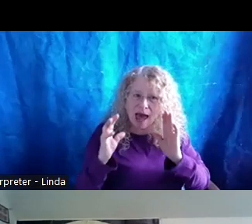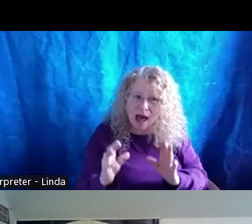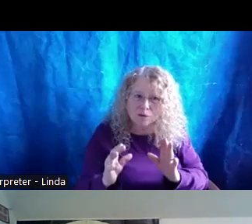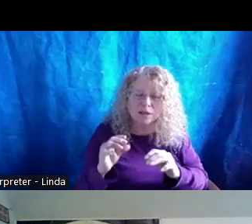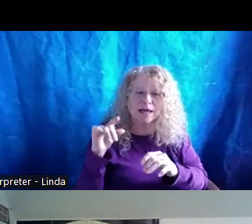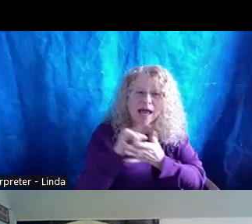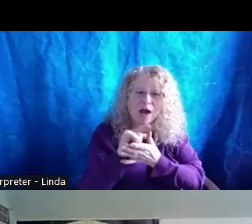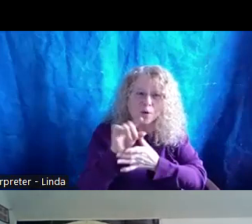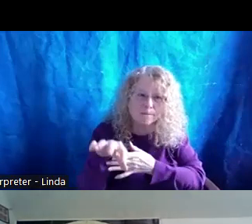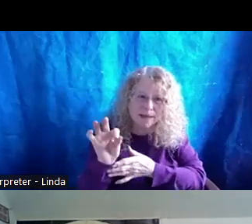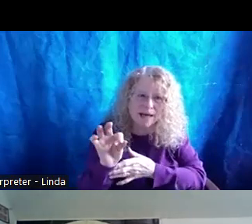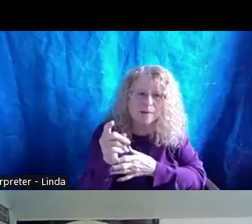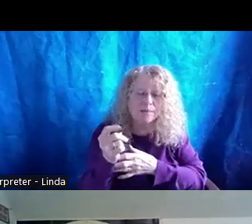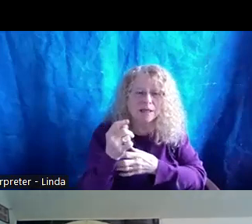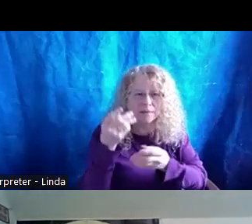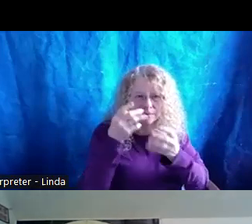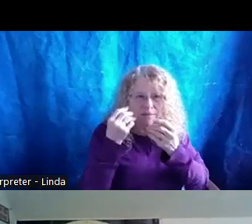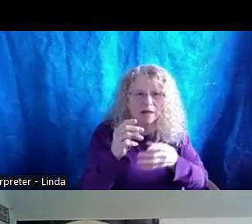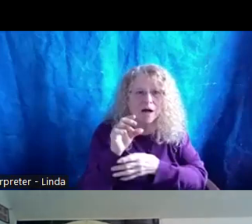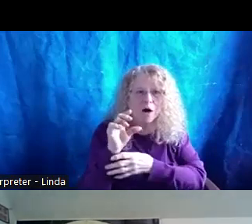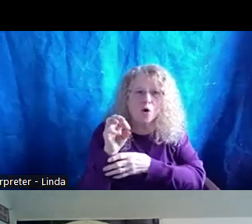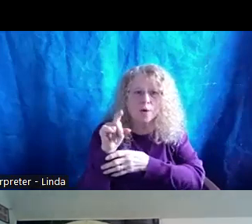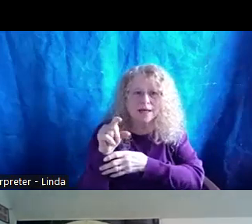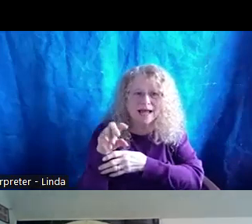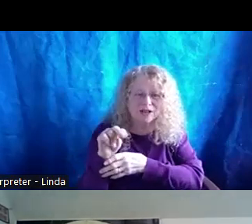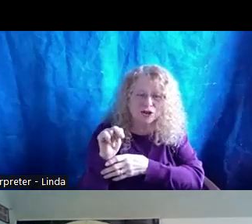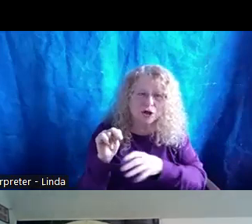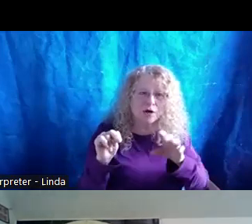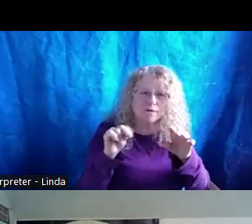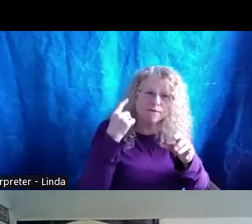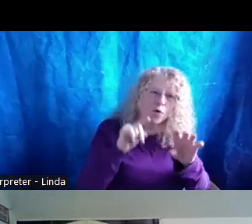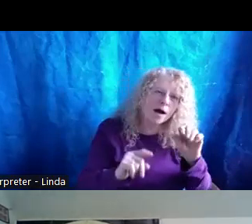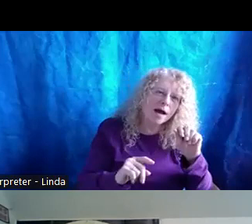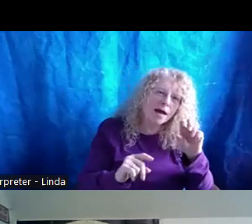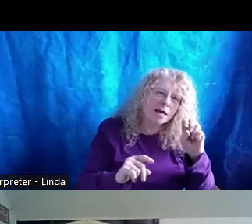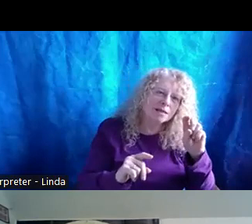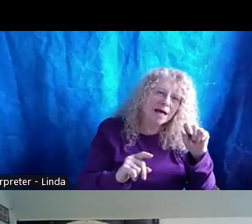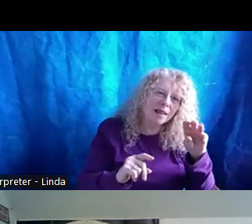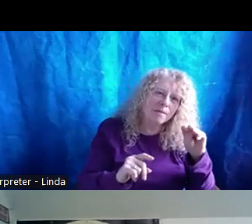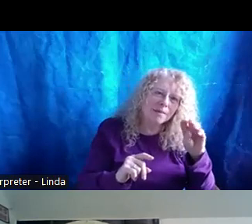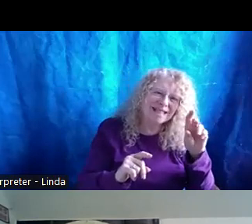FOR ASYLUM SEEKERS, TYPICALLY THEY APPLY AT THE BORDER, WHICH MEANS THAT WHILE THEY'RE